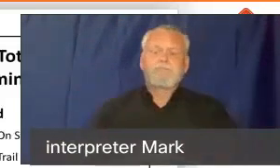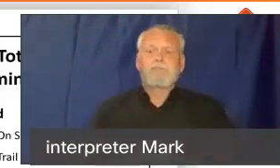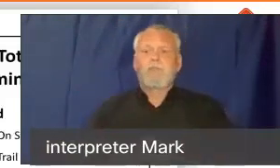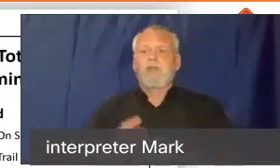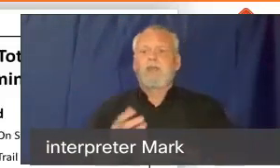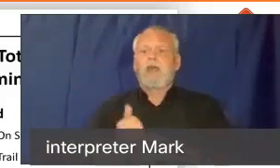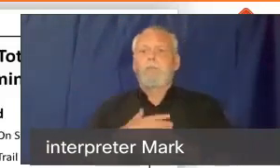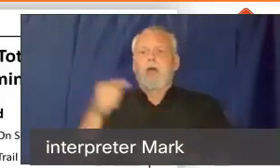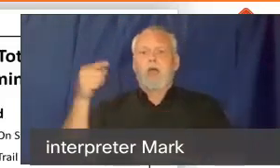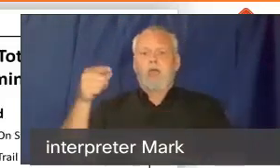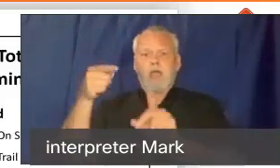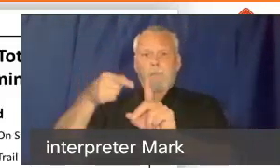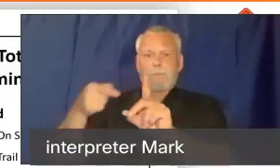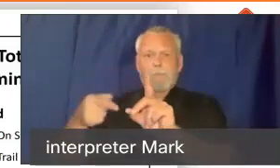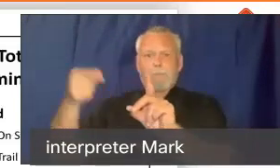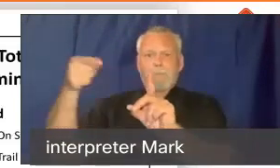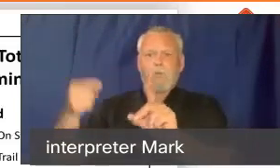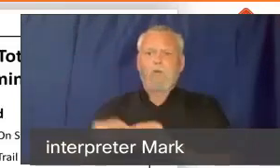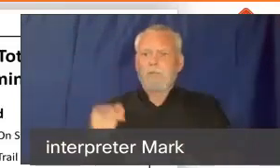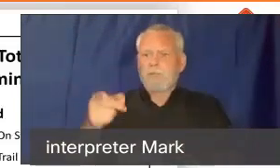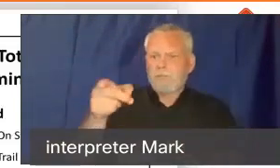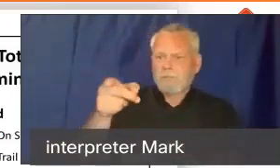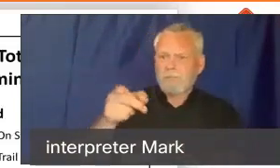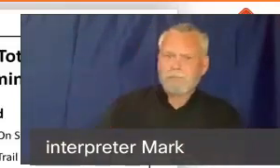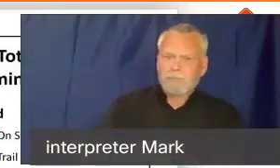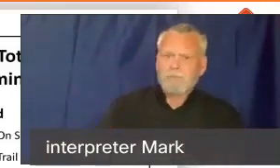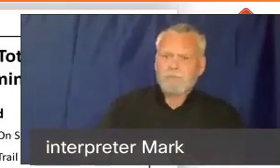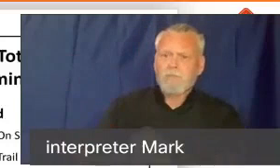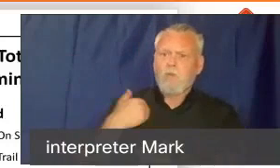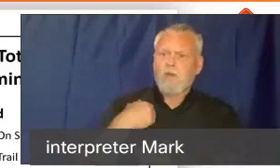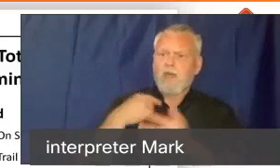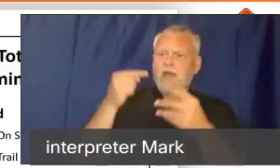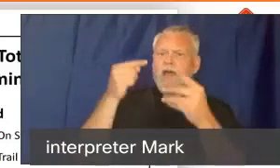That we have a number of locations.